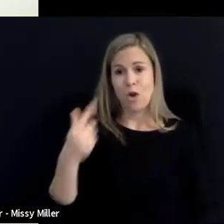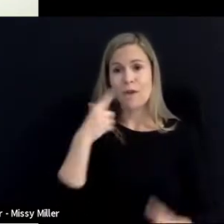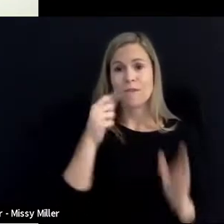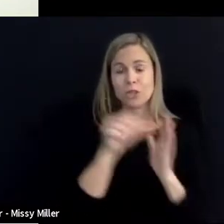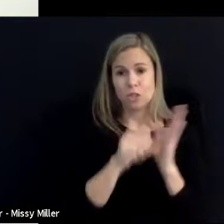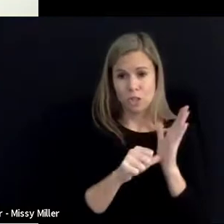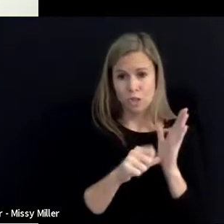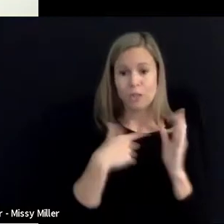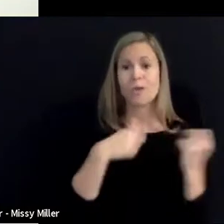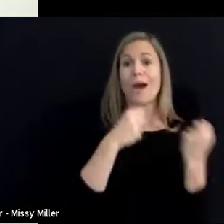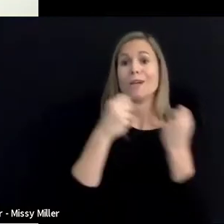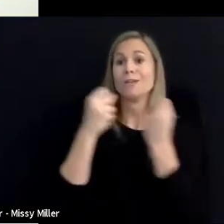so that was crazy.